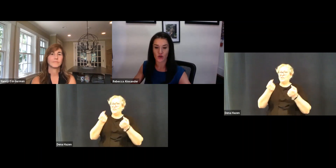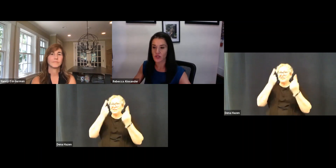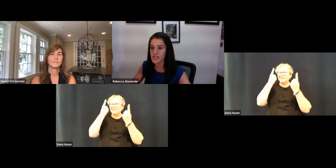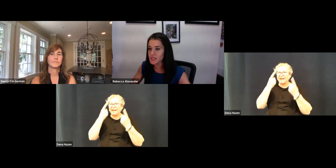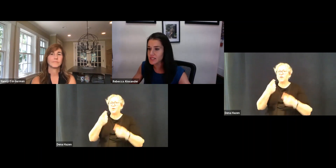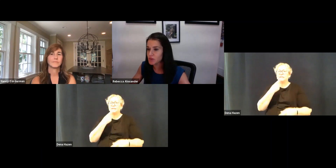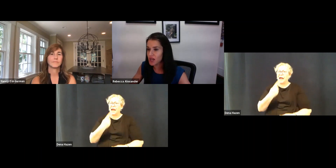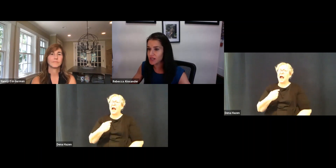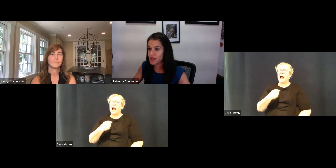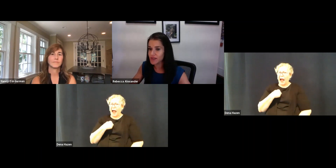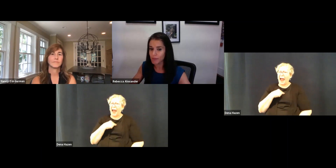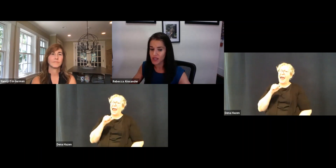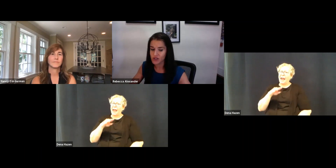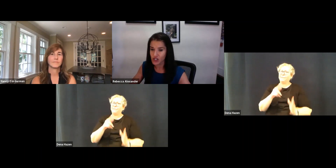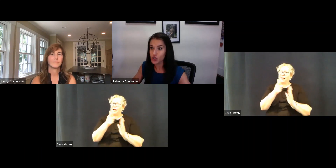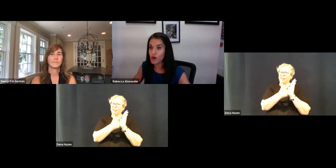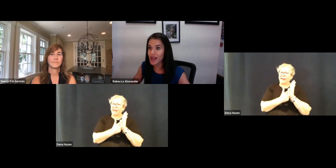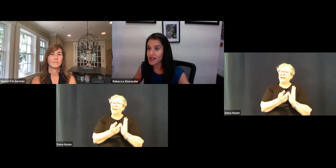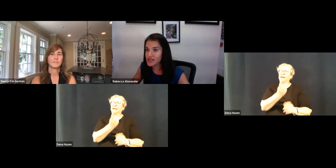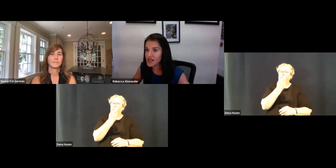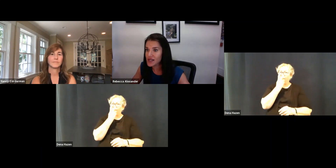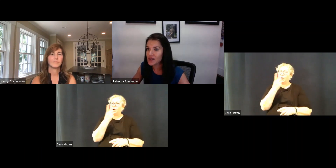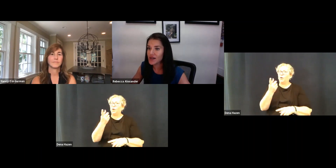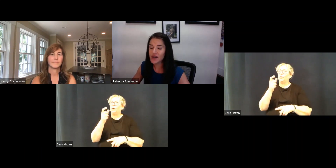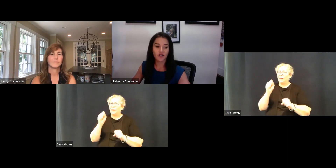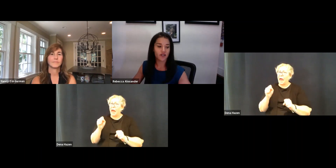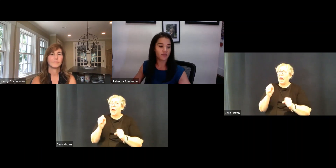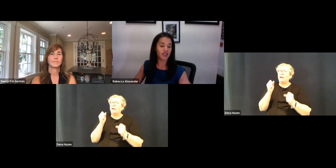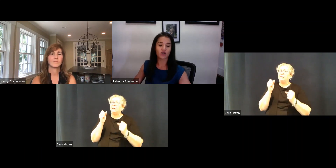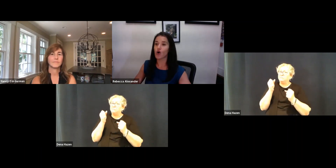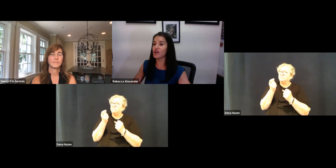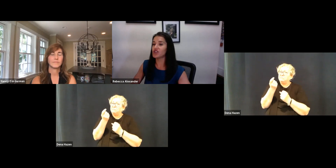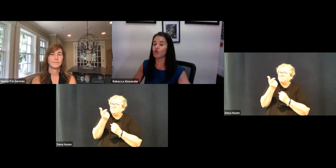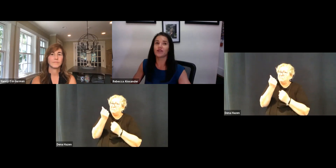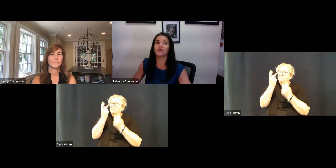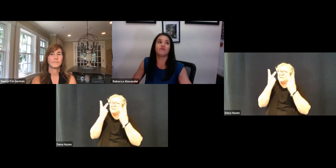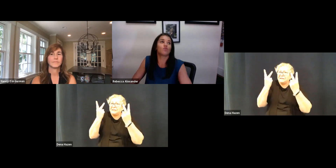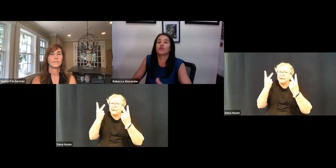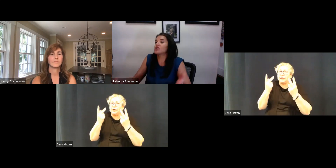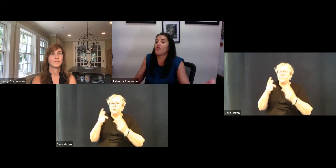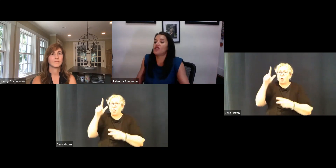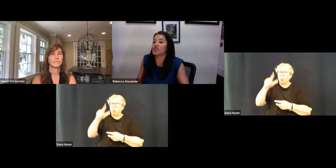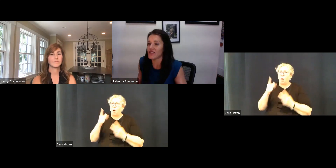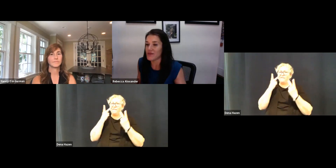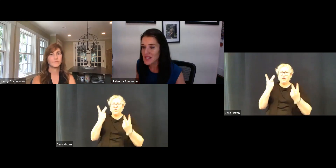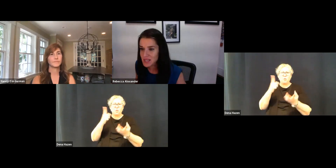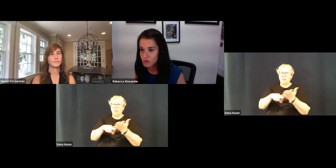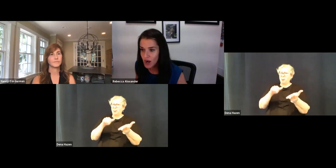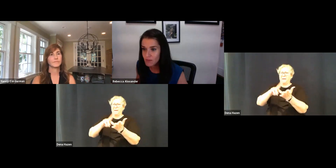you're legally blind, that that means that you can see. To be low vision. What does even-- what does low vision even mean, right?